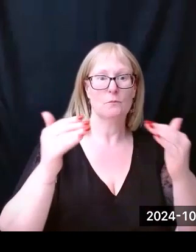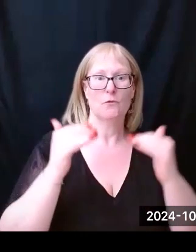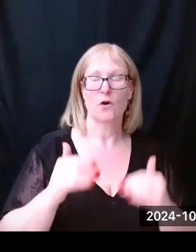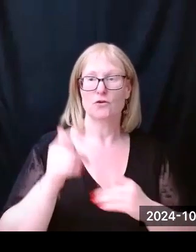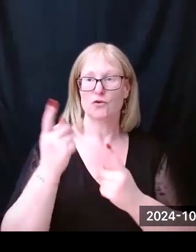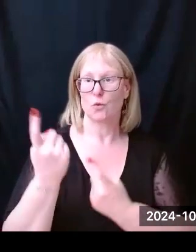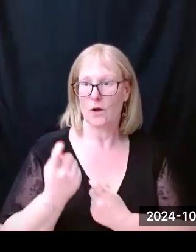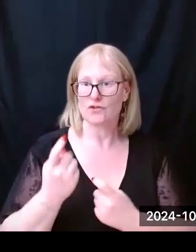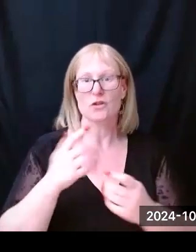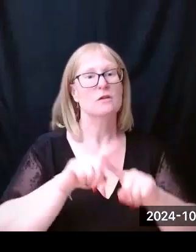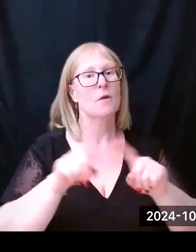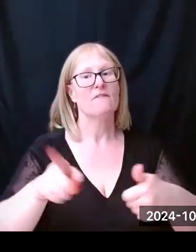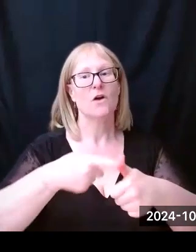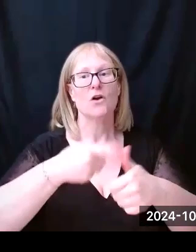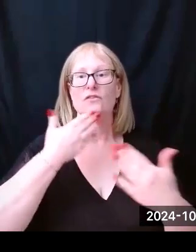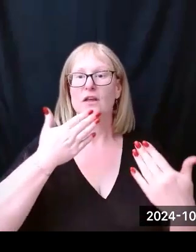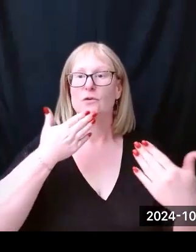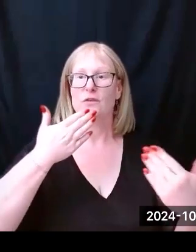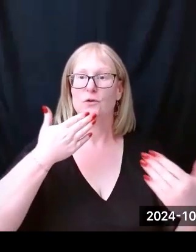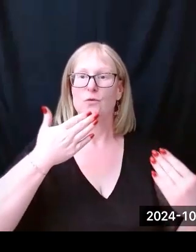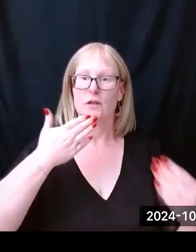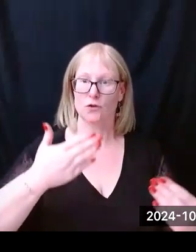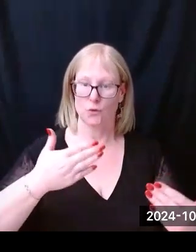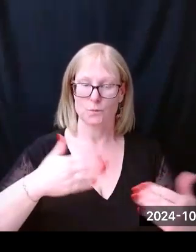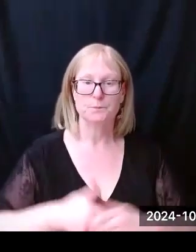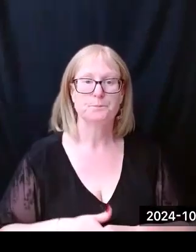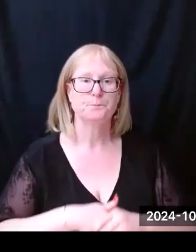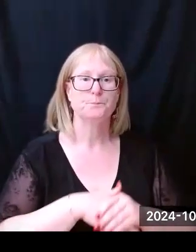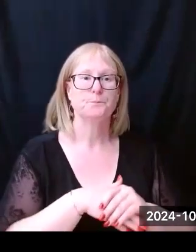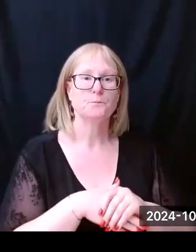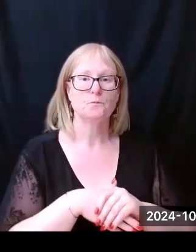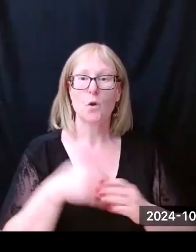If you want, we have this QR code here that links to an article